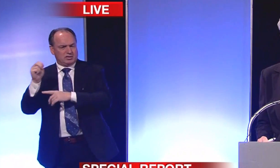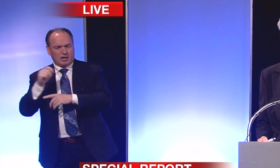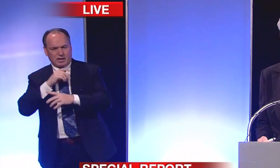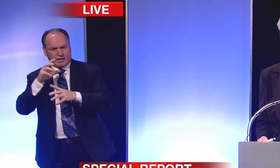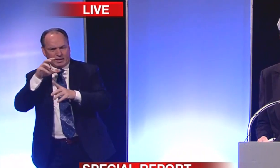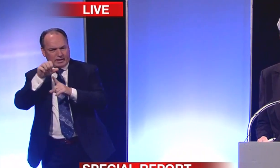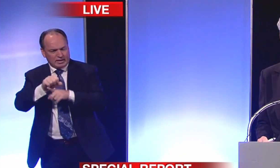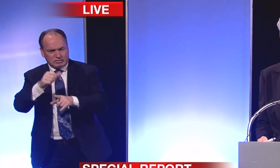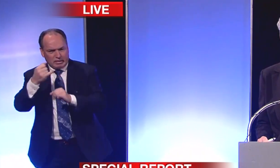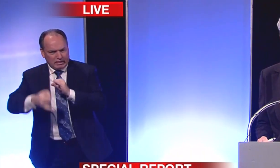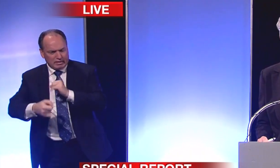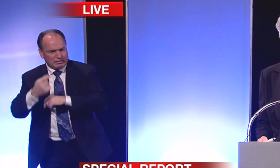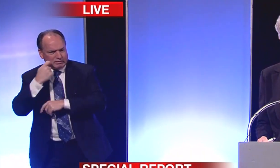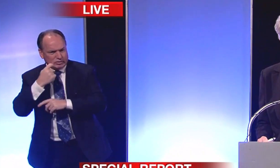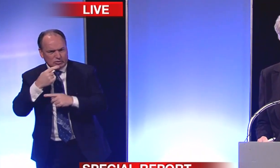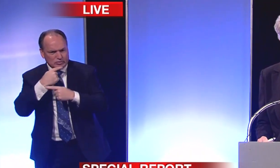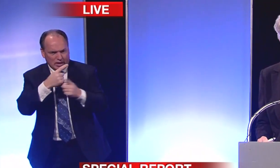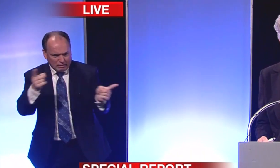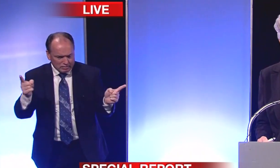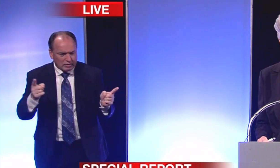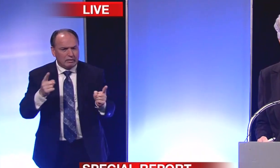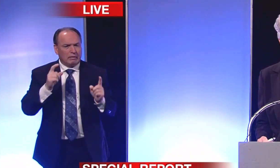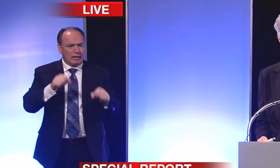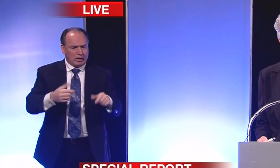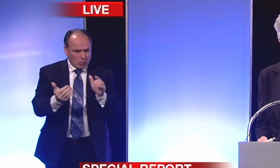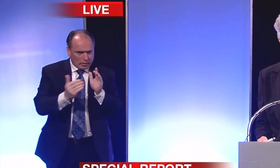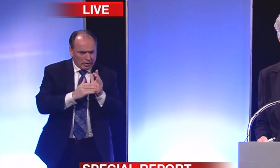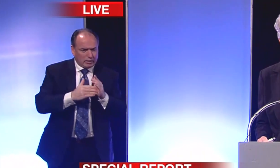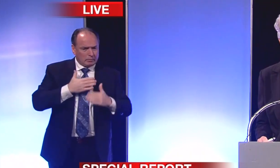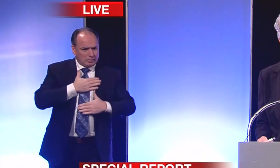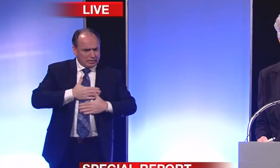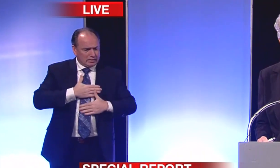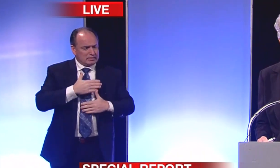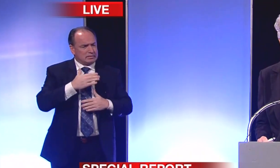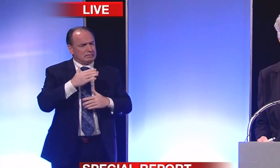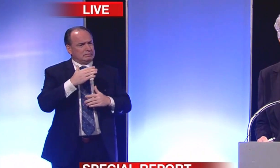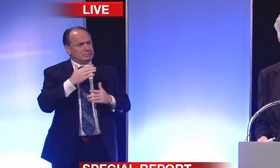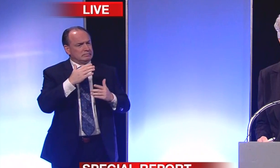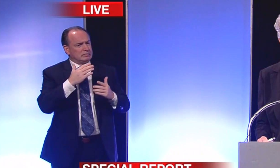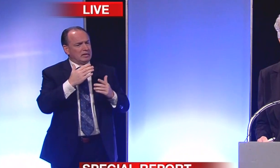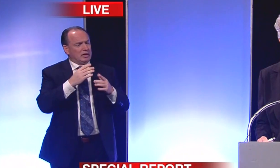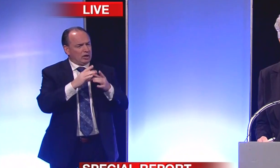OF LEAD OVER FROM SOME OF THE FOLKS LISTENING IN. I DID NOT CATCH THE END WHAT